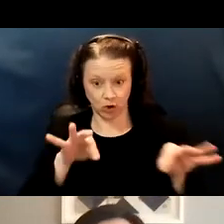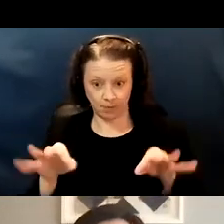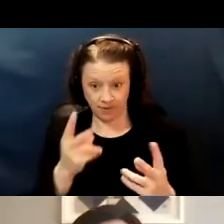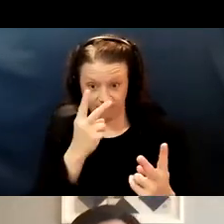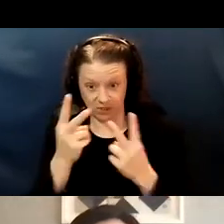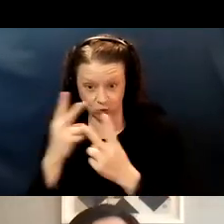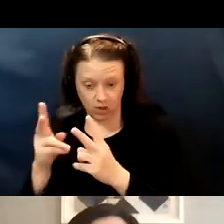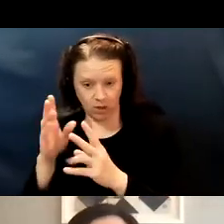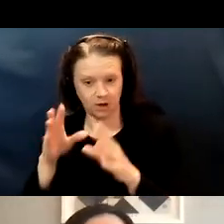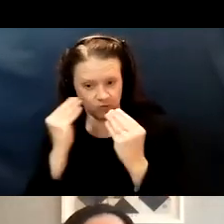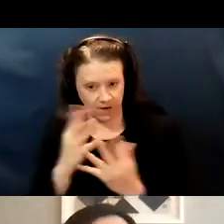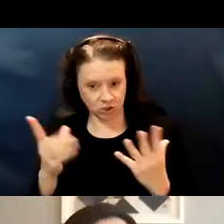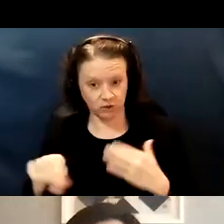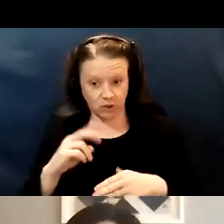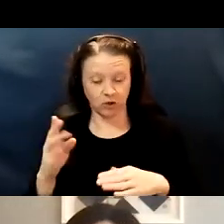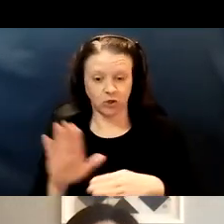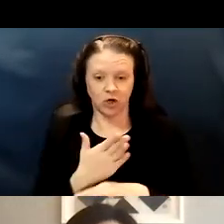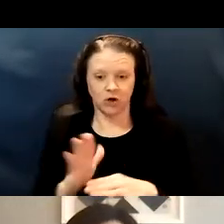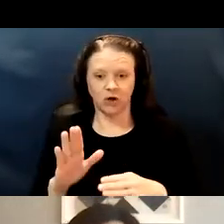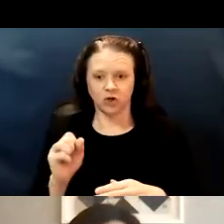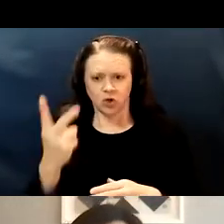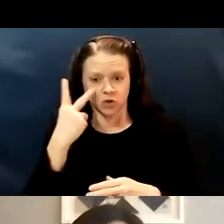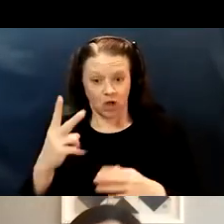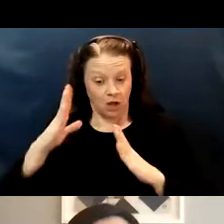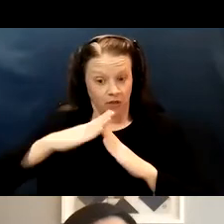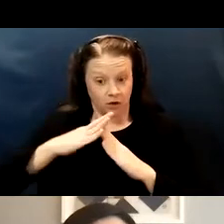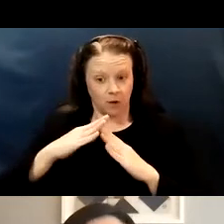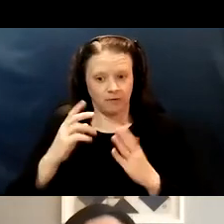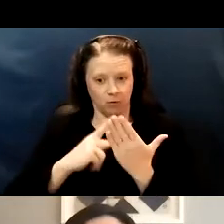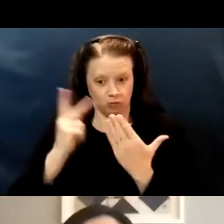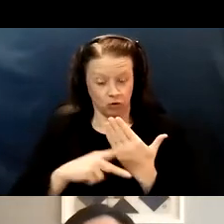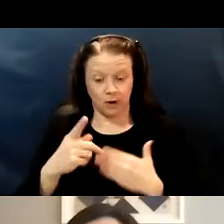they're sharing. So you saw at the top of the program I described